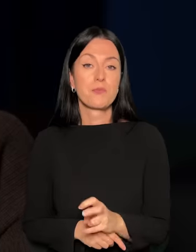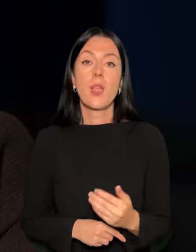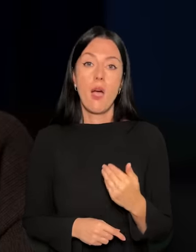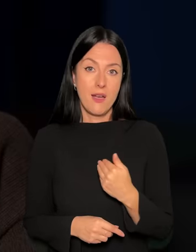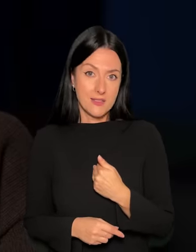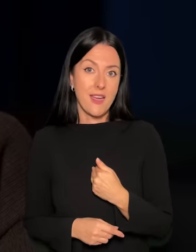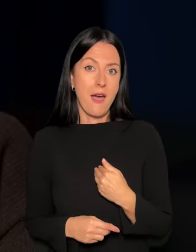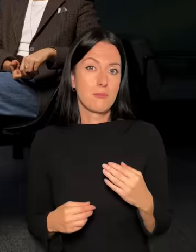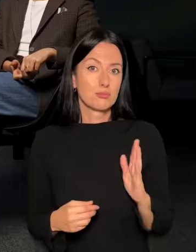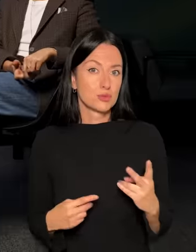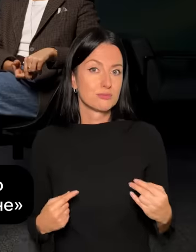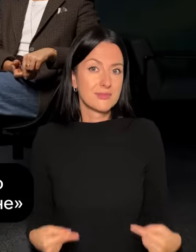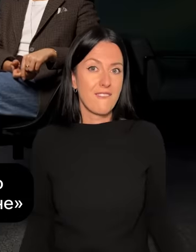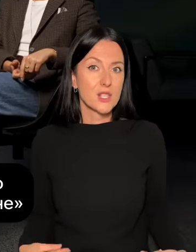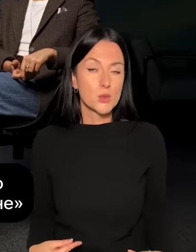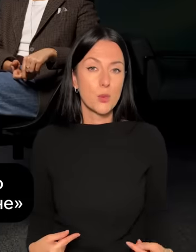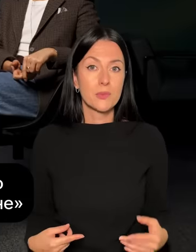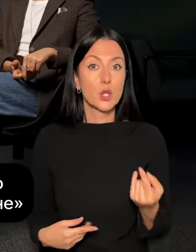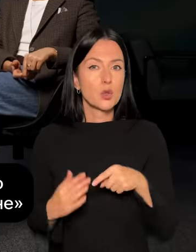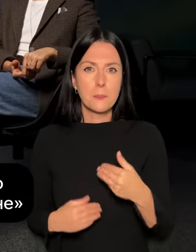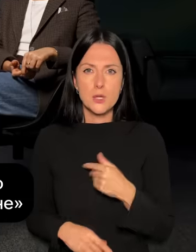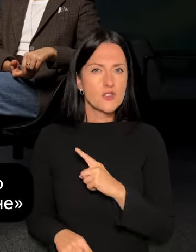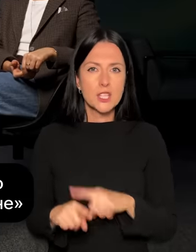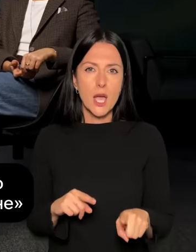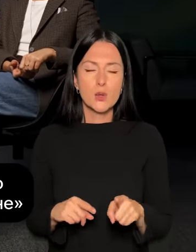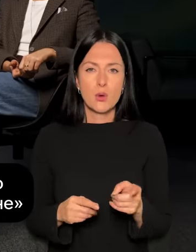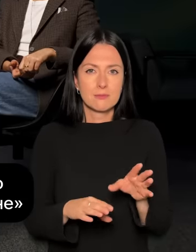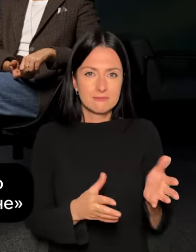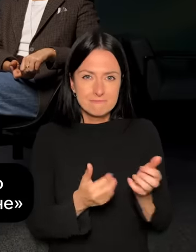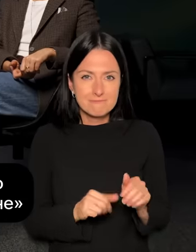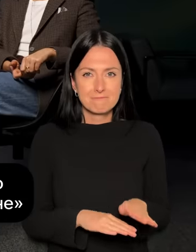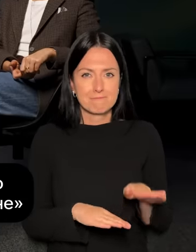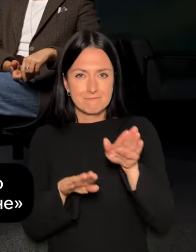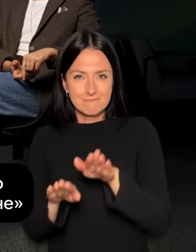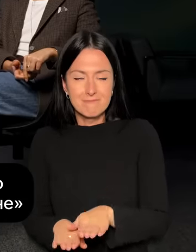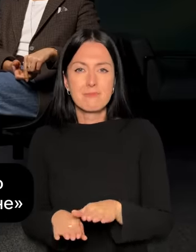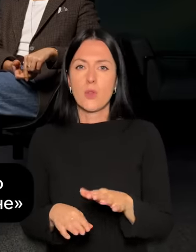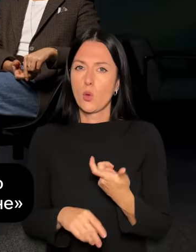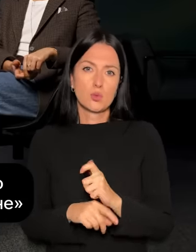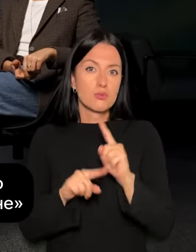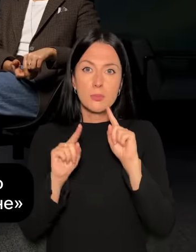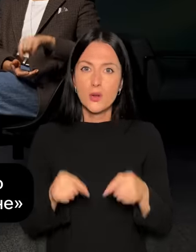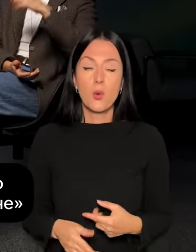and I'll be in a wheelchair." Then we quickly got the ramp, placed it, and welcomed the person.